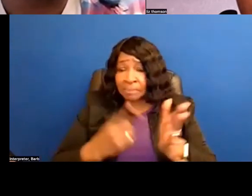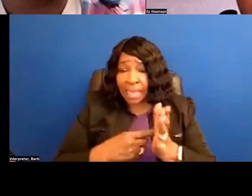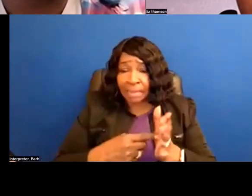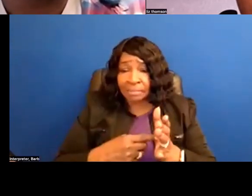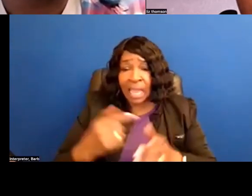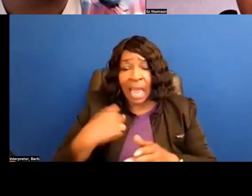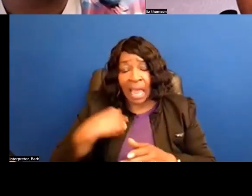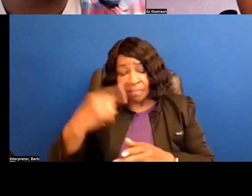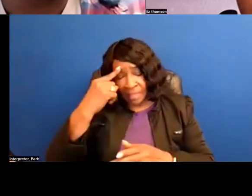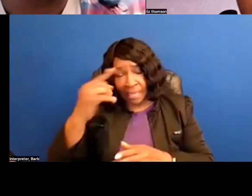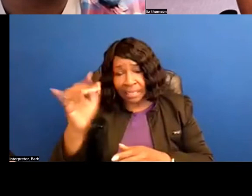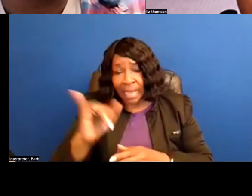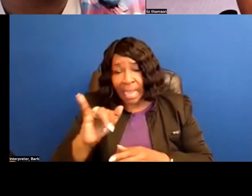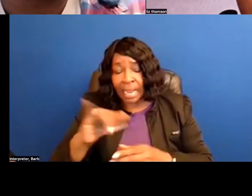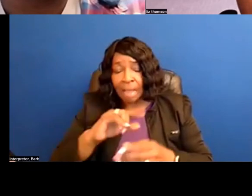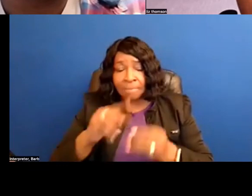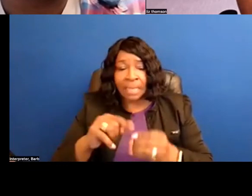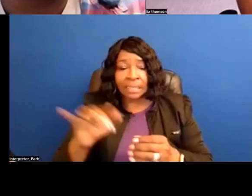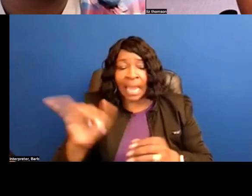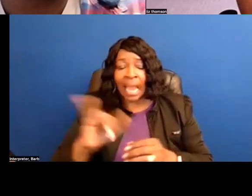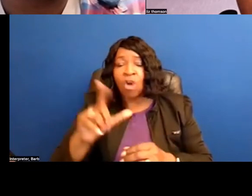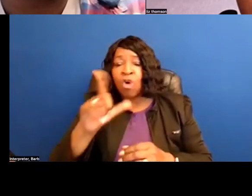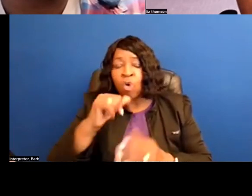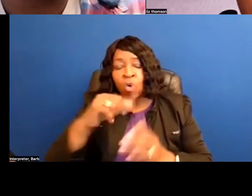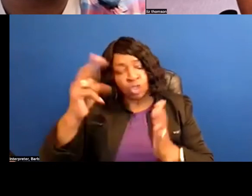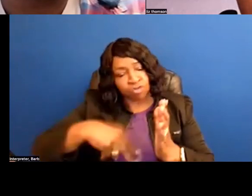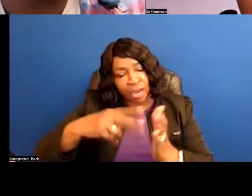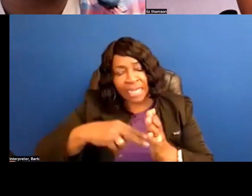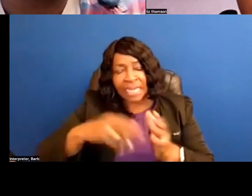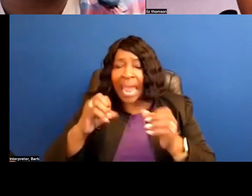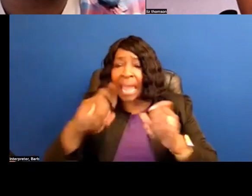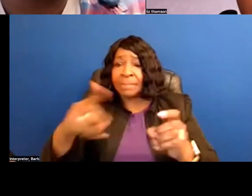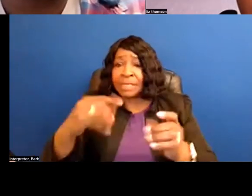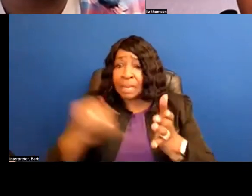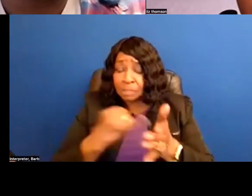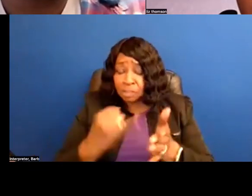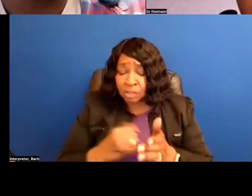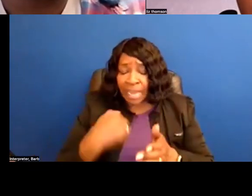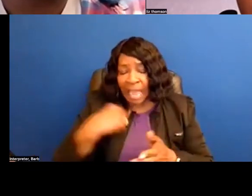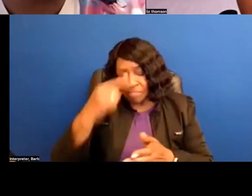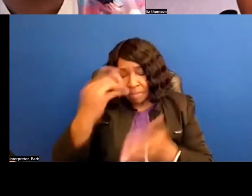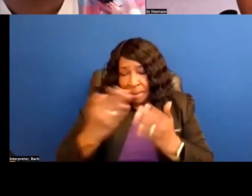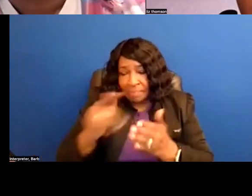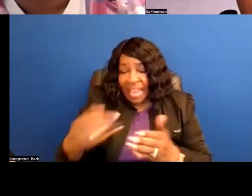who's reading academic journals, I think obviously they have their place, but I like to think about